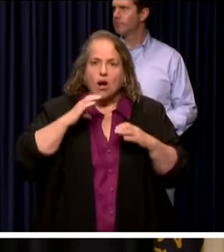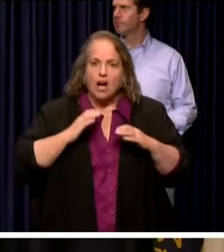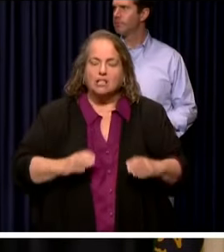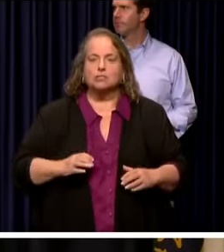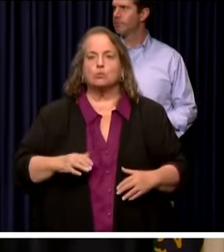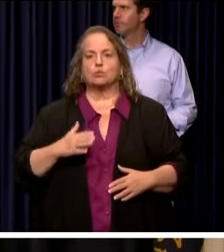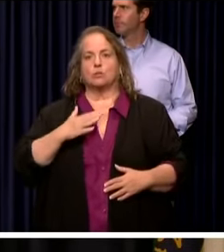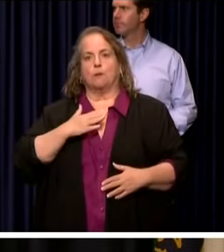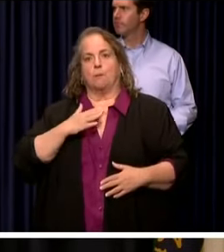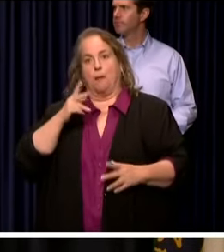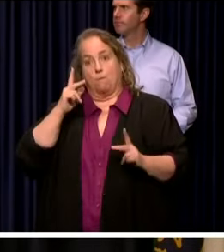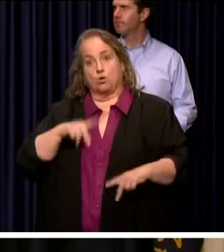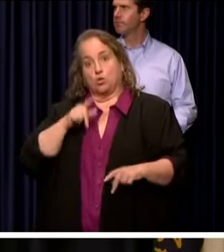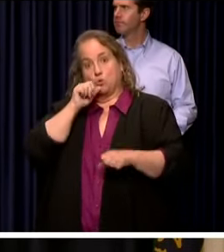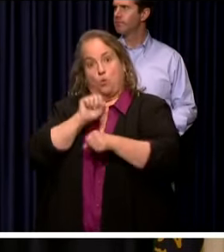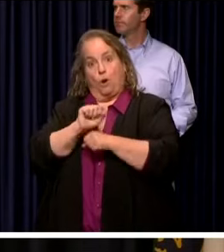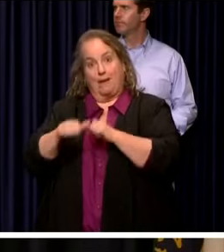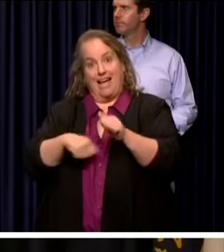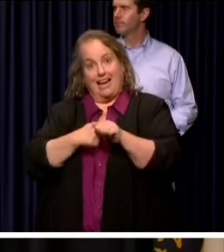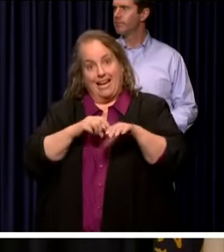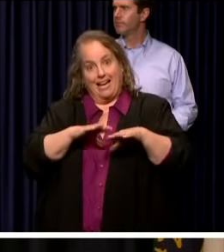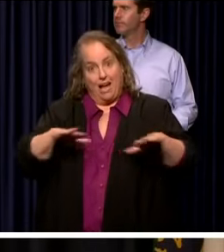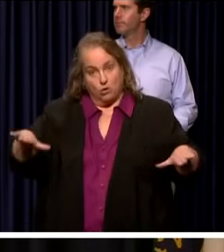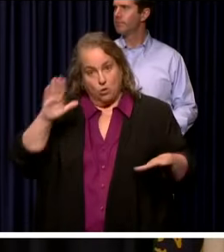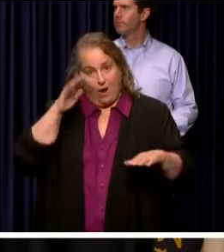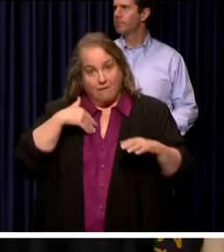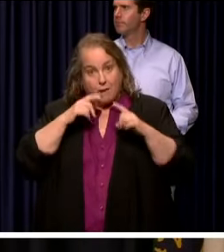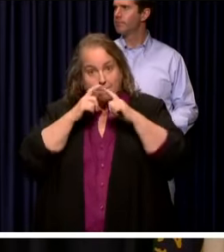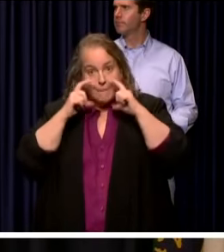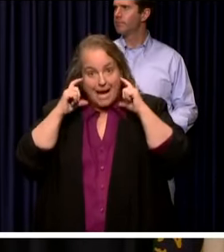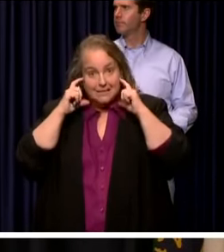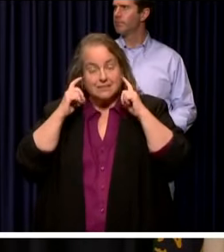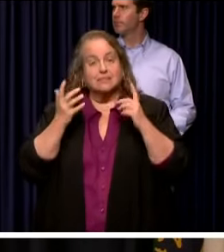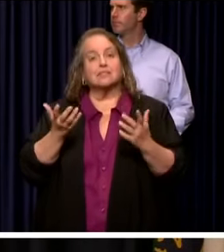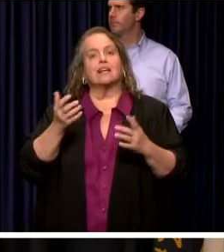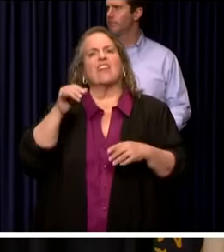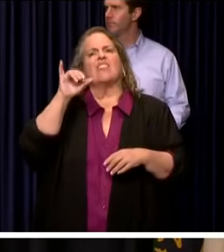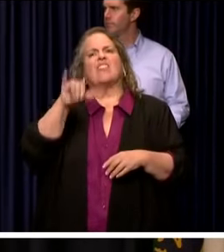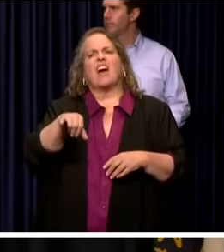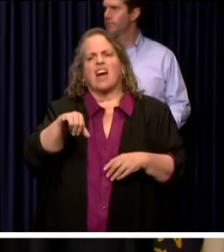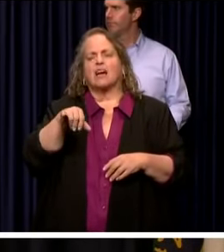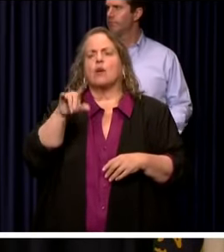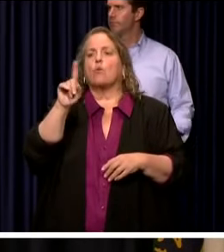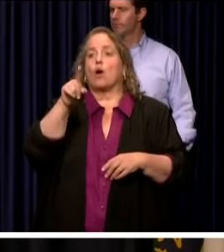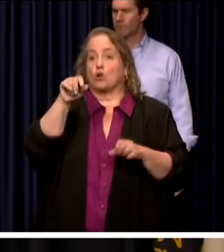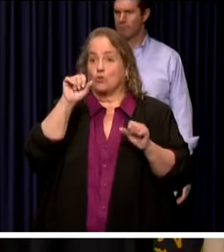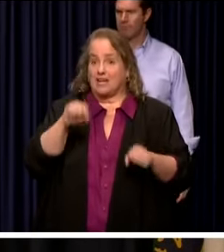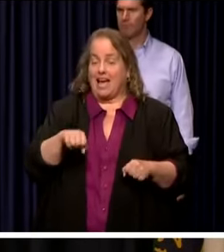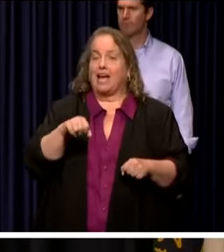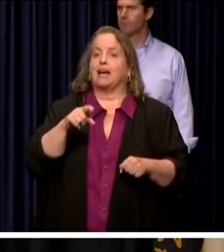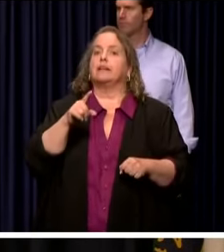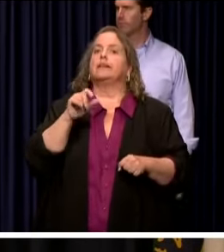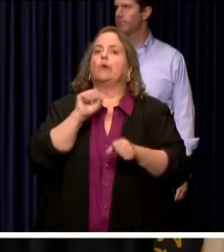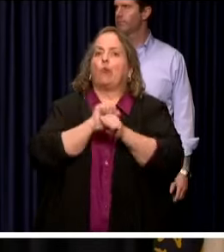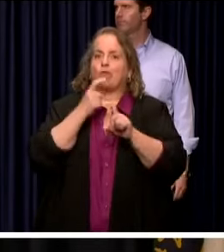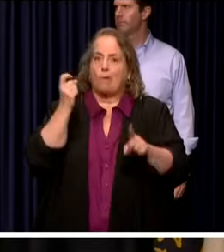EMPLOYEES. SO THE LAST TWO PIECES ON OUR BENCHMARKS, PREPAREDNESS FOR POSSIBLE FUTURE SPIKE. THAT'S SOMETHING WE'LL BE